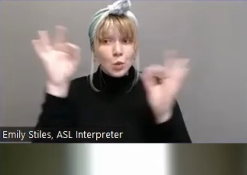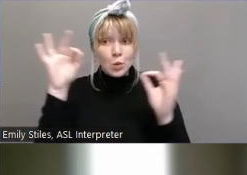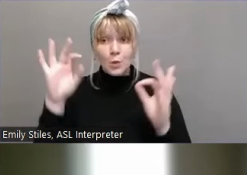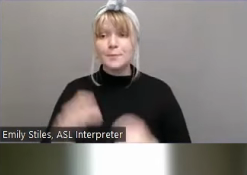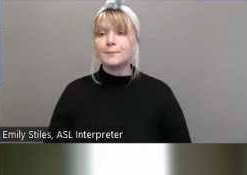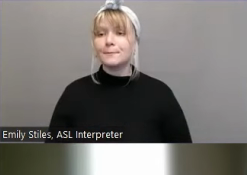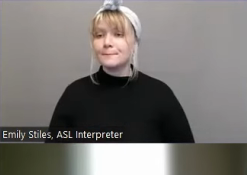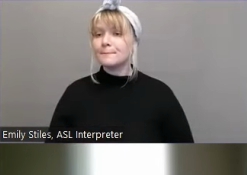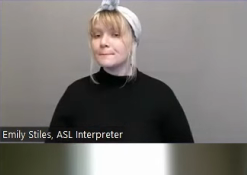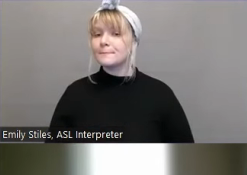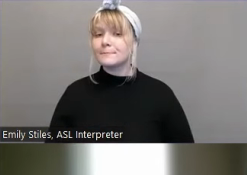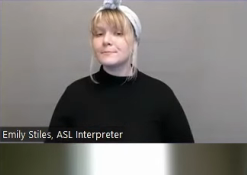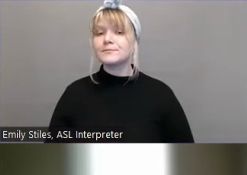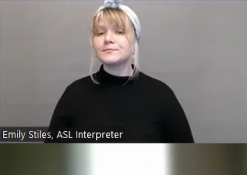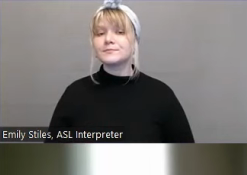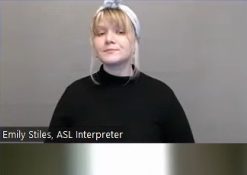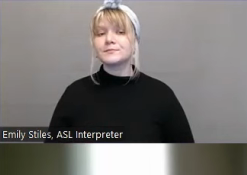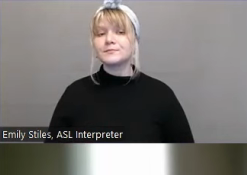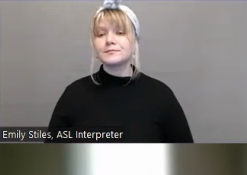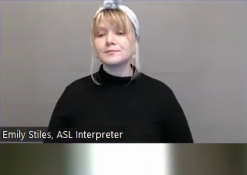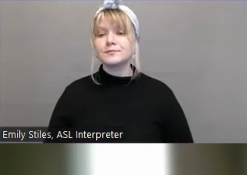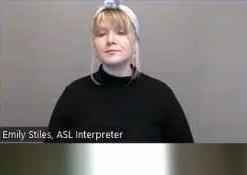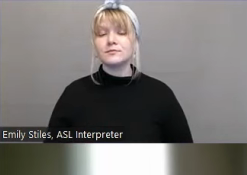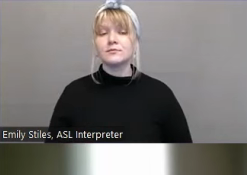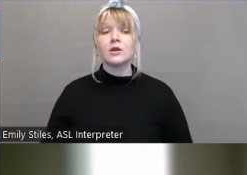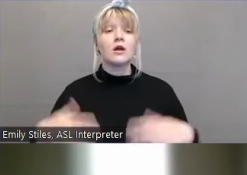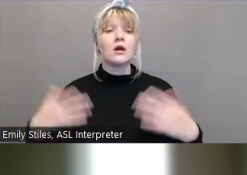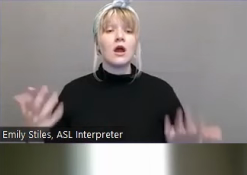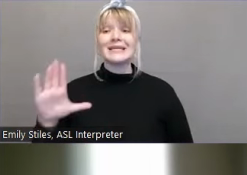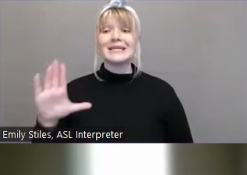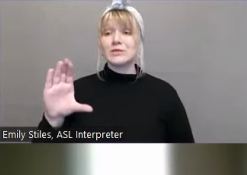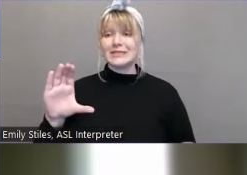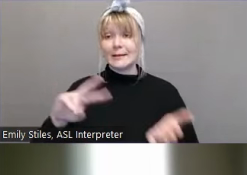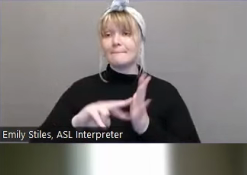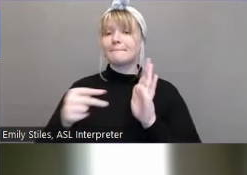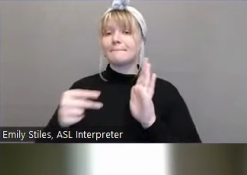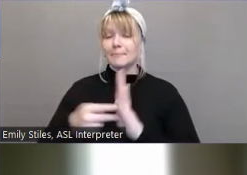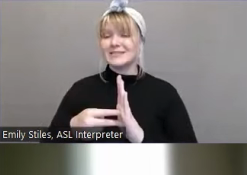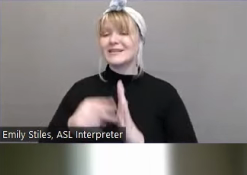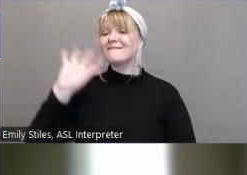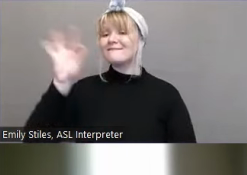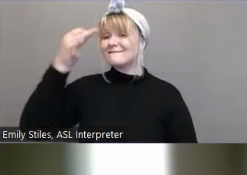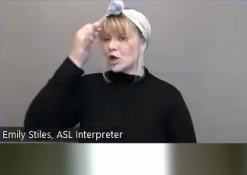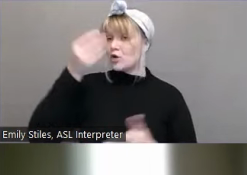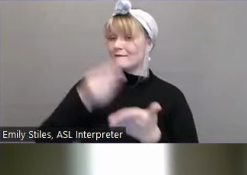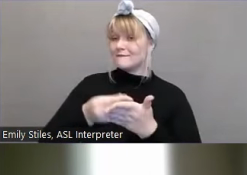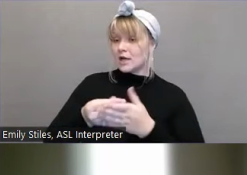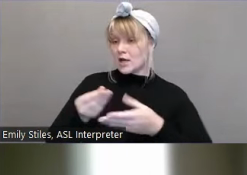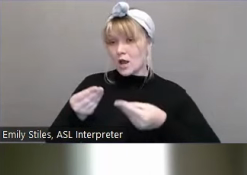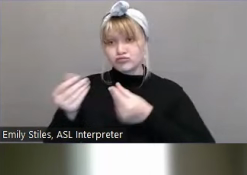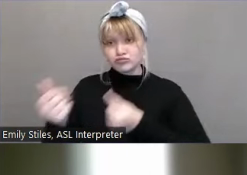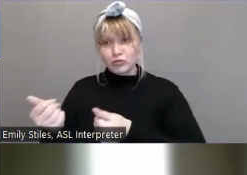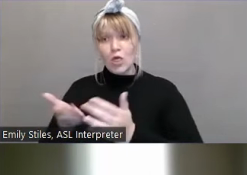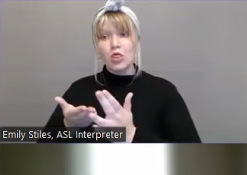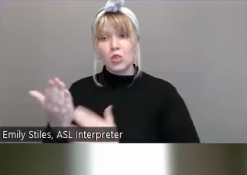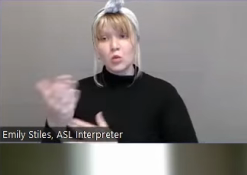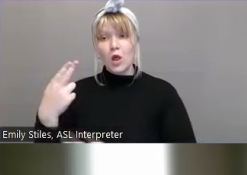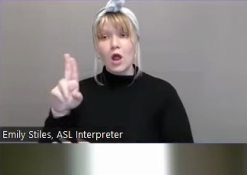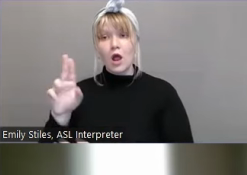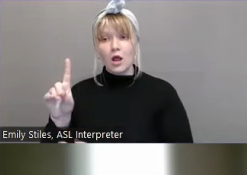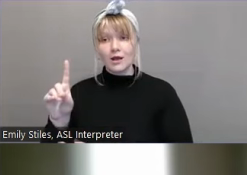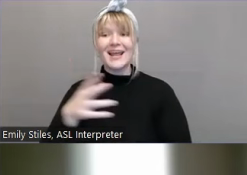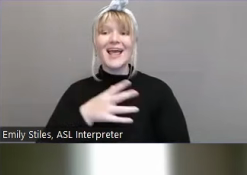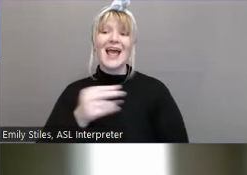A continuum of care is both a federal funding stream through HUD as well as a planning body.